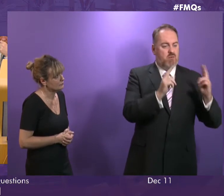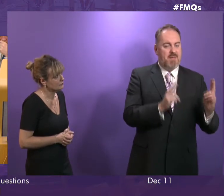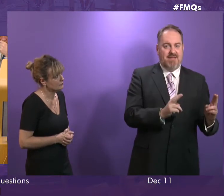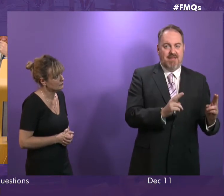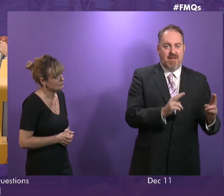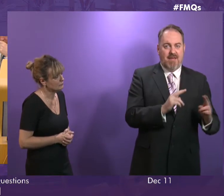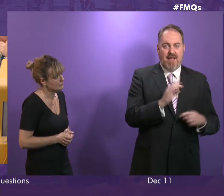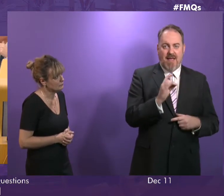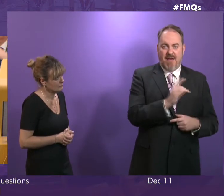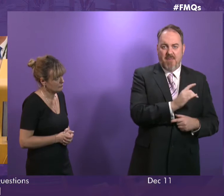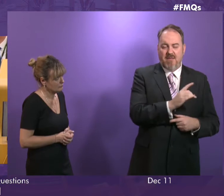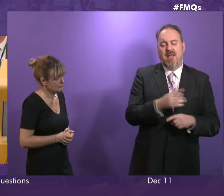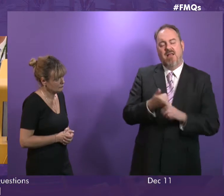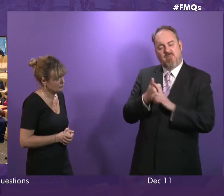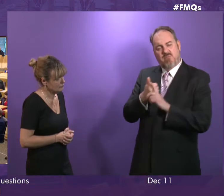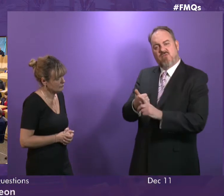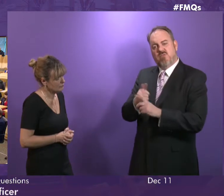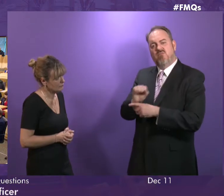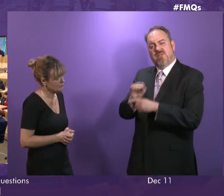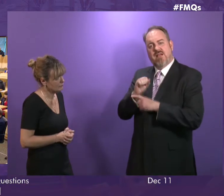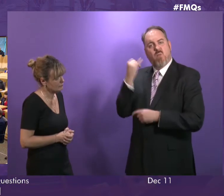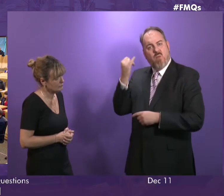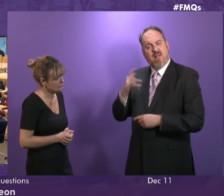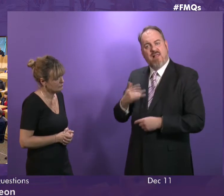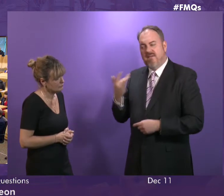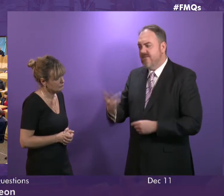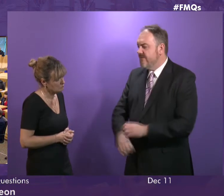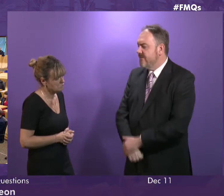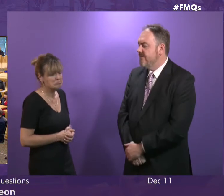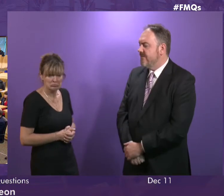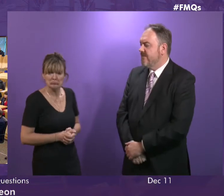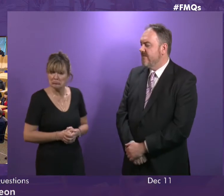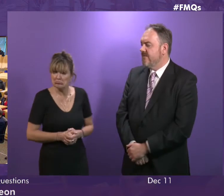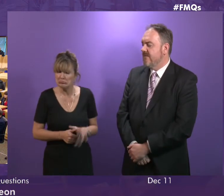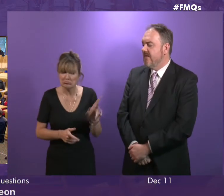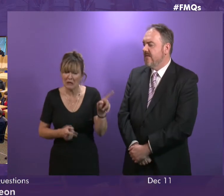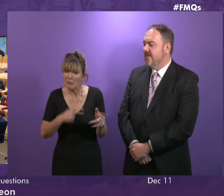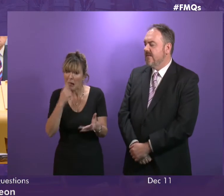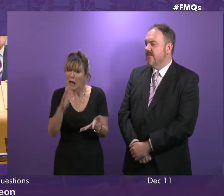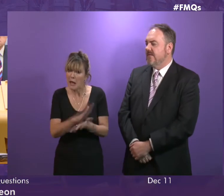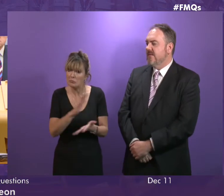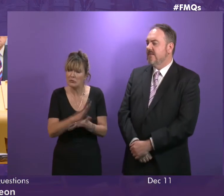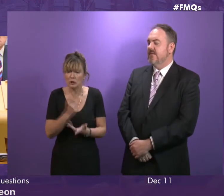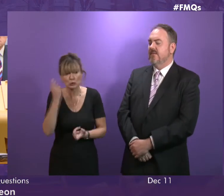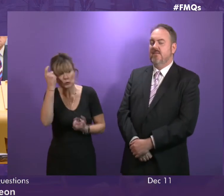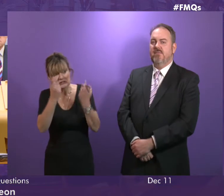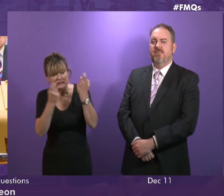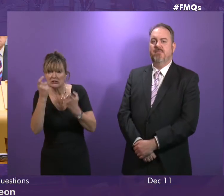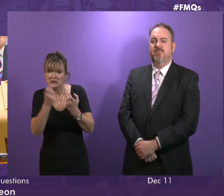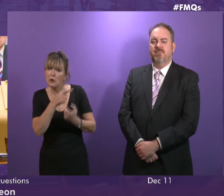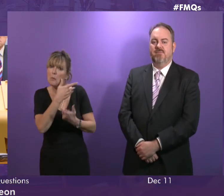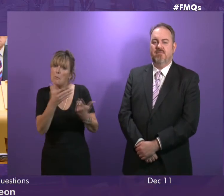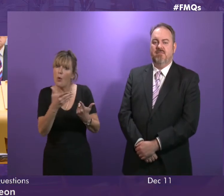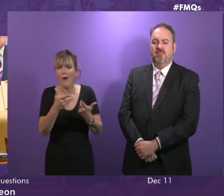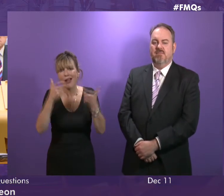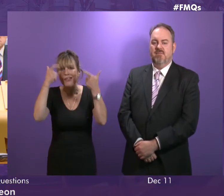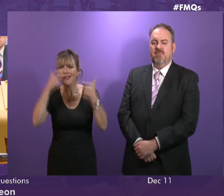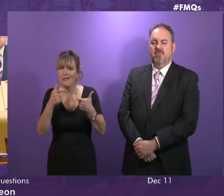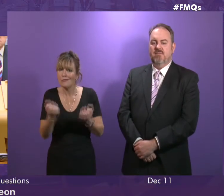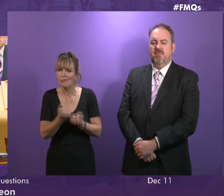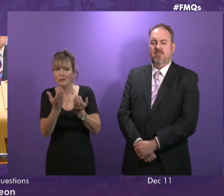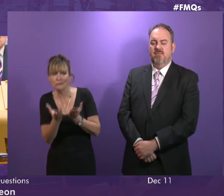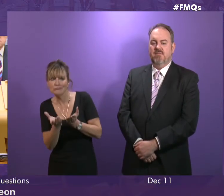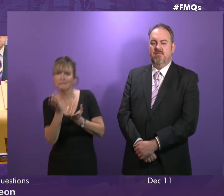I am happy to consider the issue of more powers for the SSPCA. We have introduced the Animals